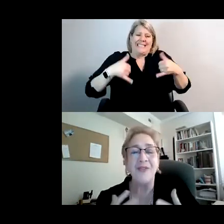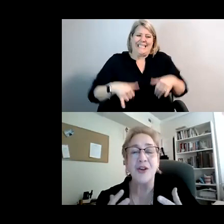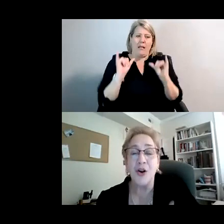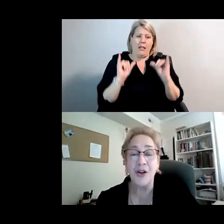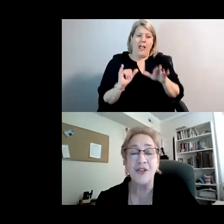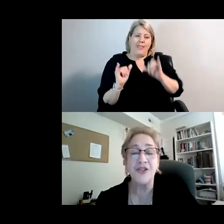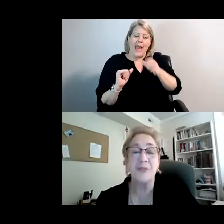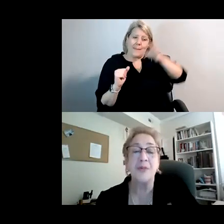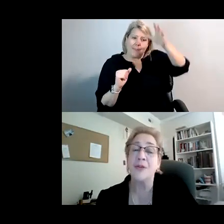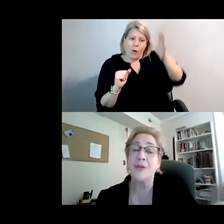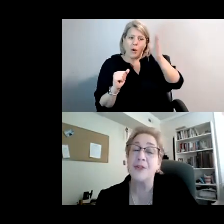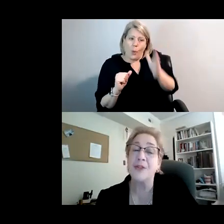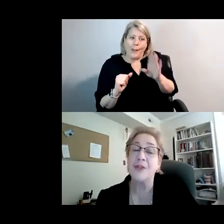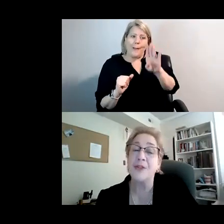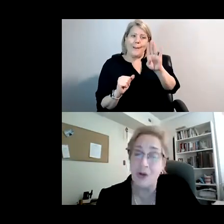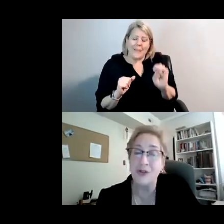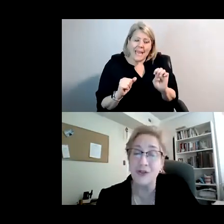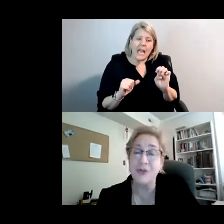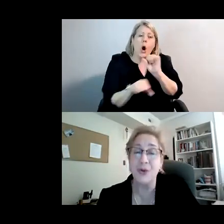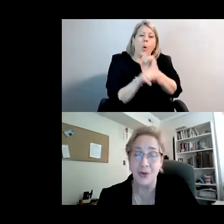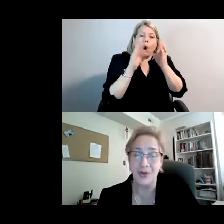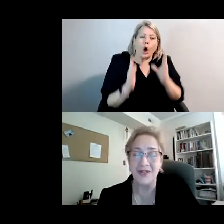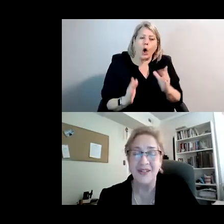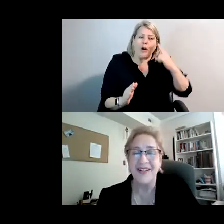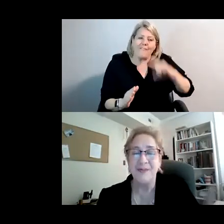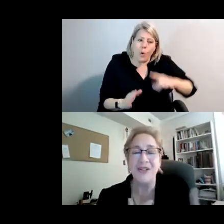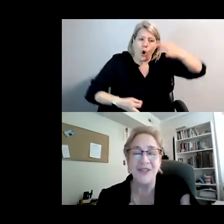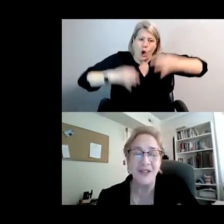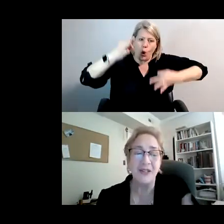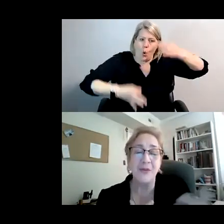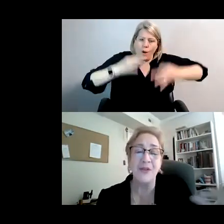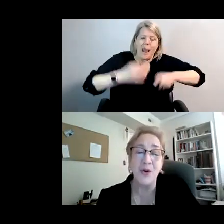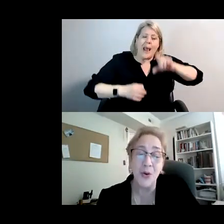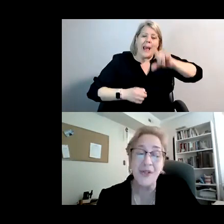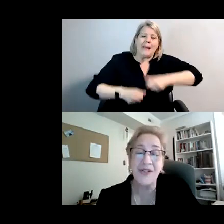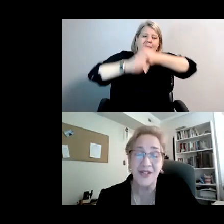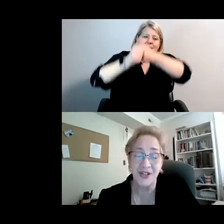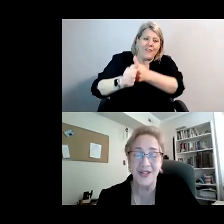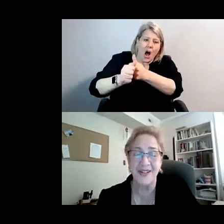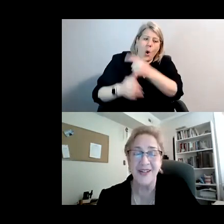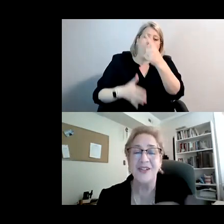and the guardianship ultimately belongs to the court. Because it has been the court's decision